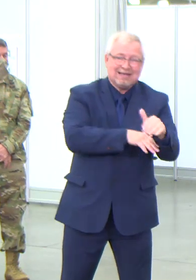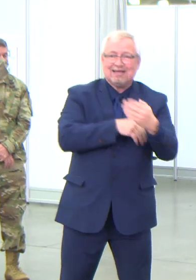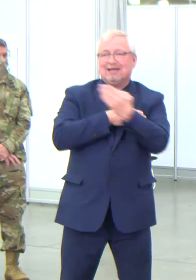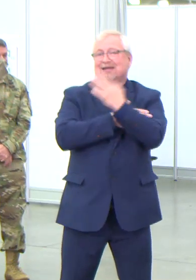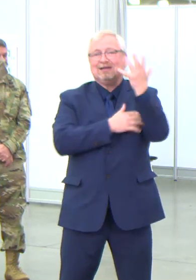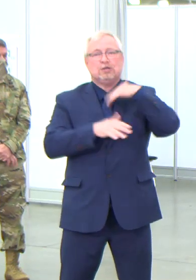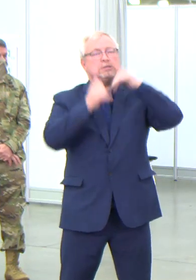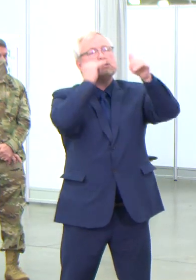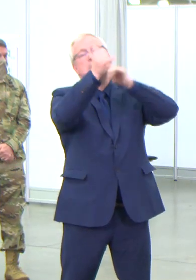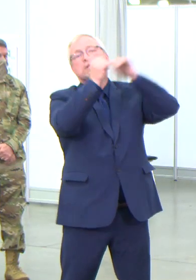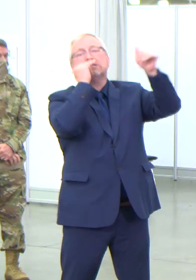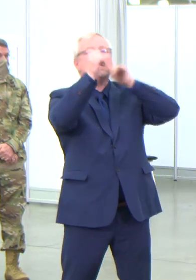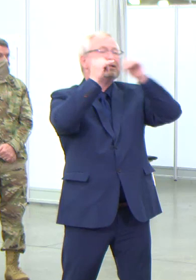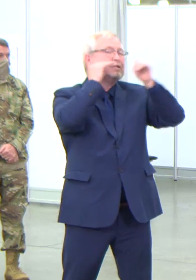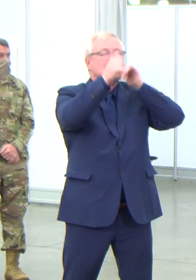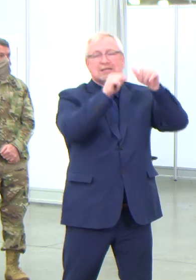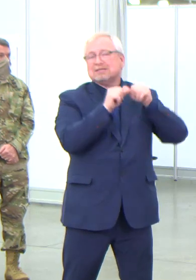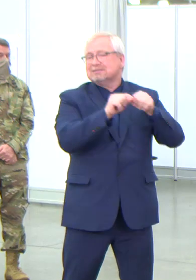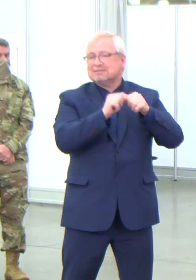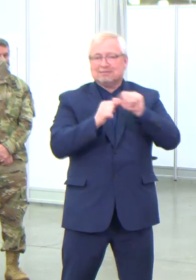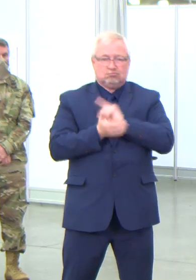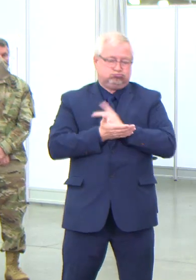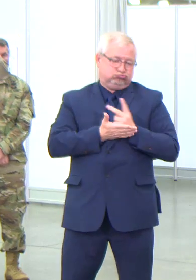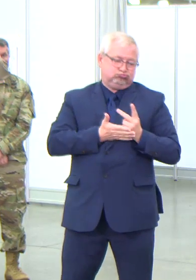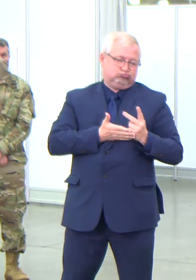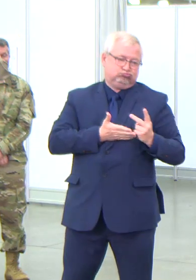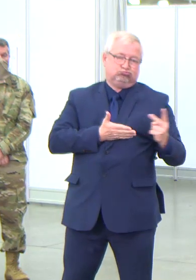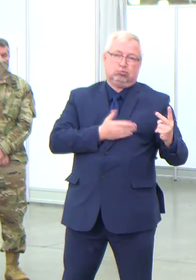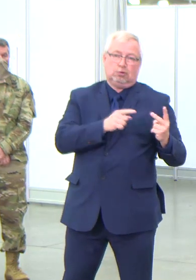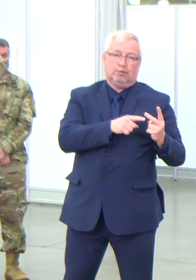into the night almost every day for a solid week, and in our